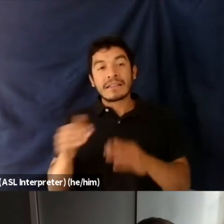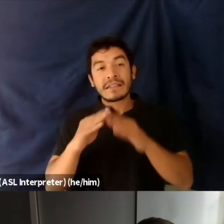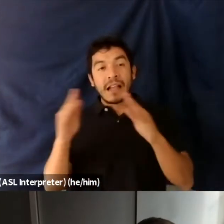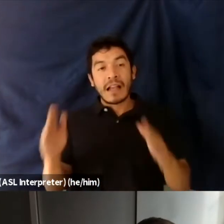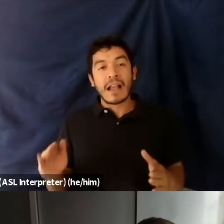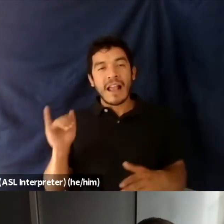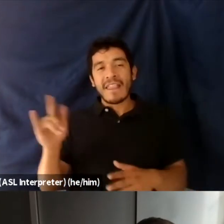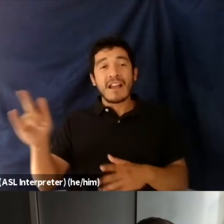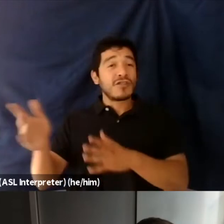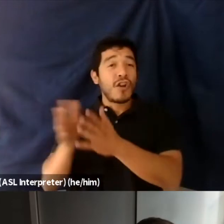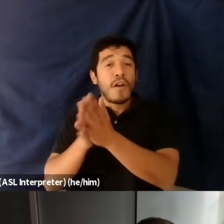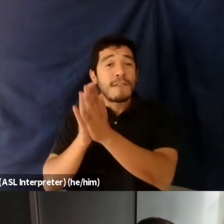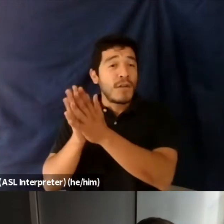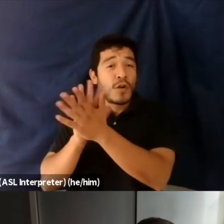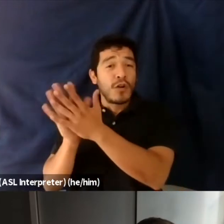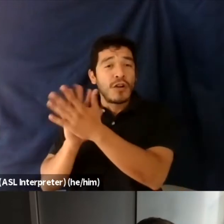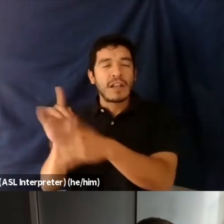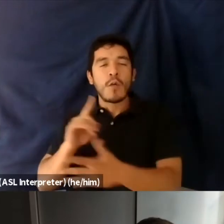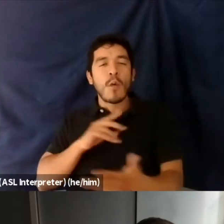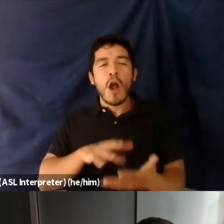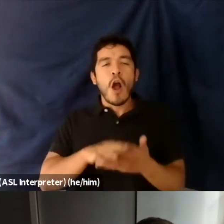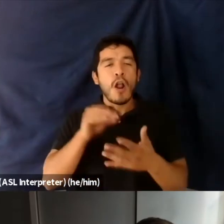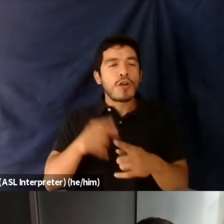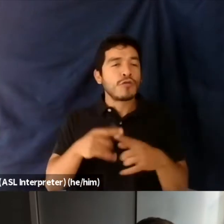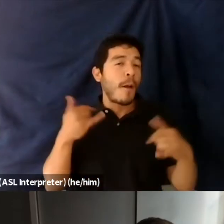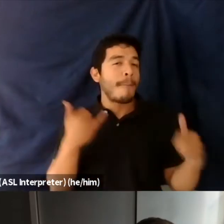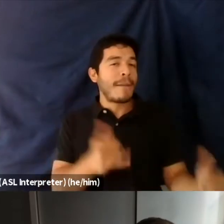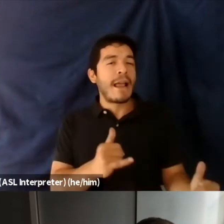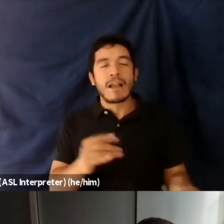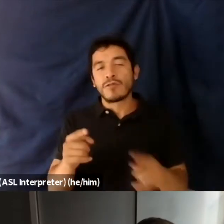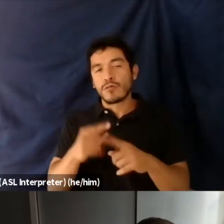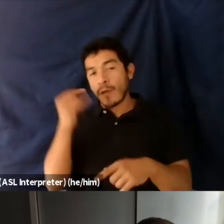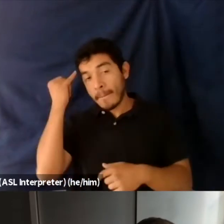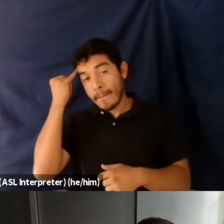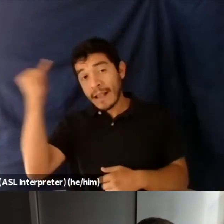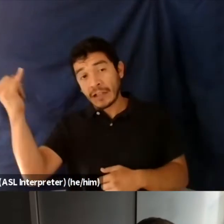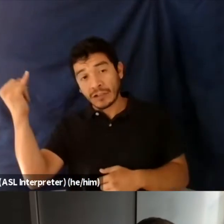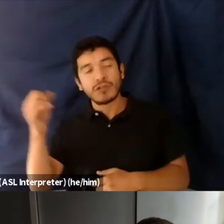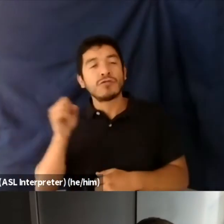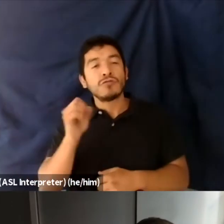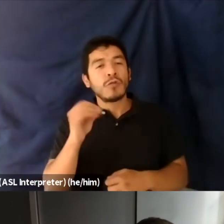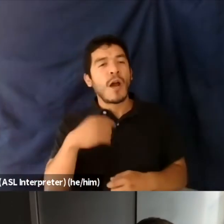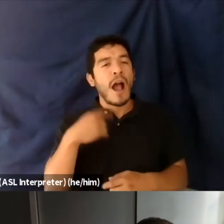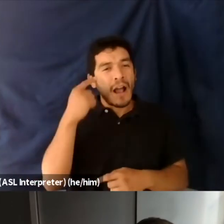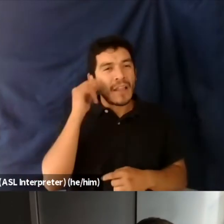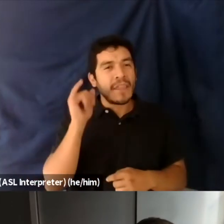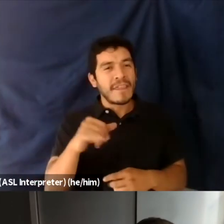Like that is where I learned to play and to imagine. And so I think that like, I sort of just threw them into it